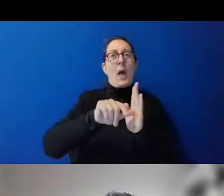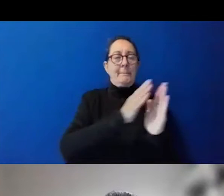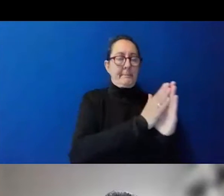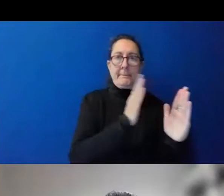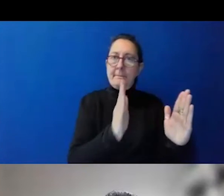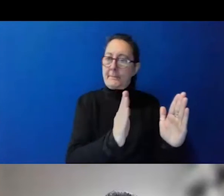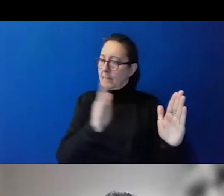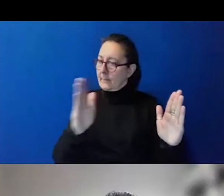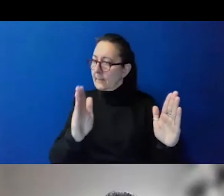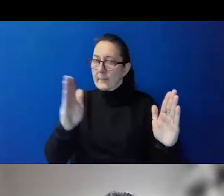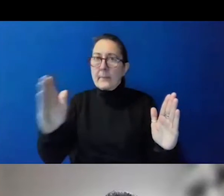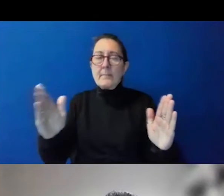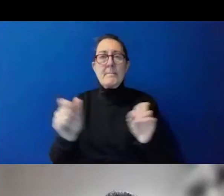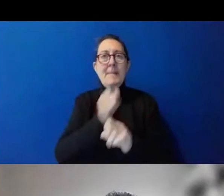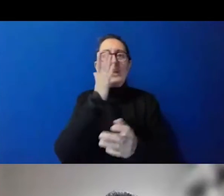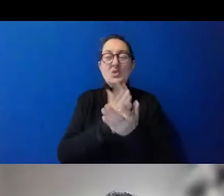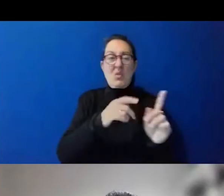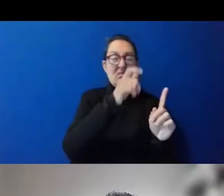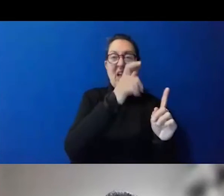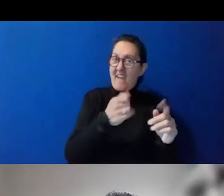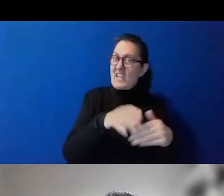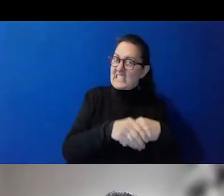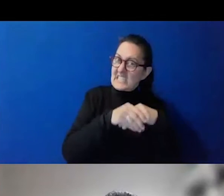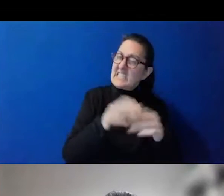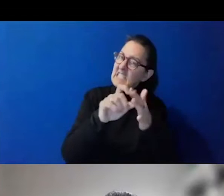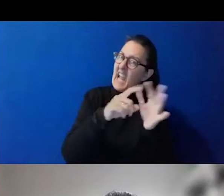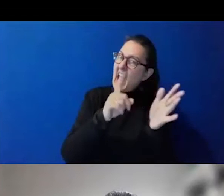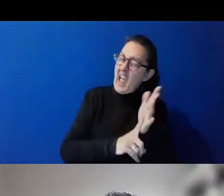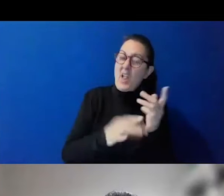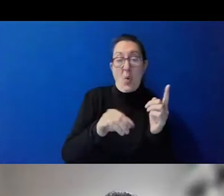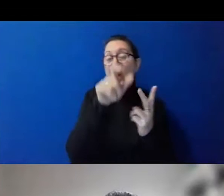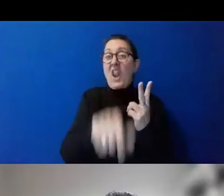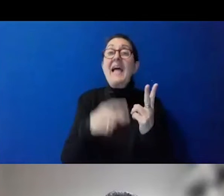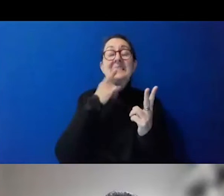made or when a client does plead guilty I would represent them in the children's Court uh in a